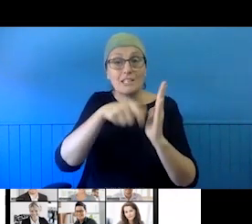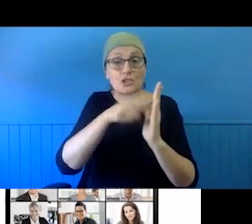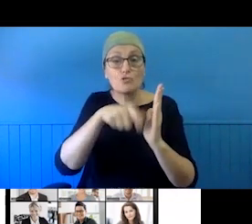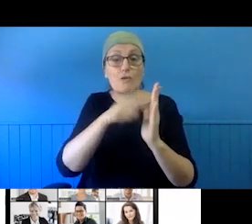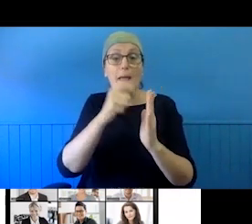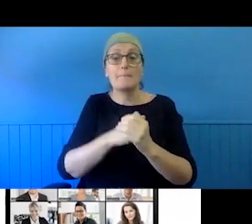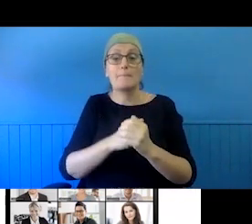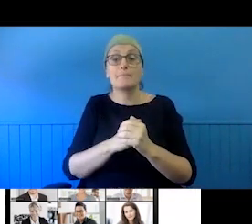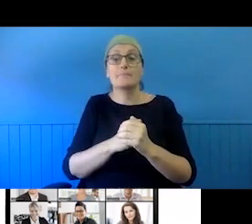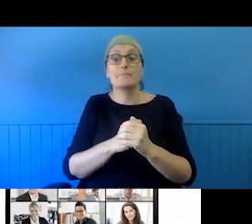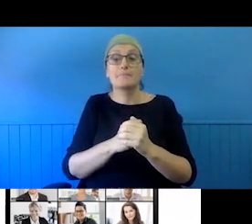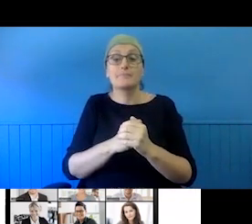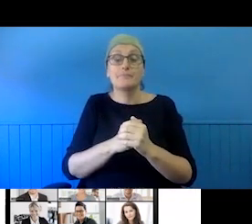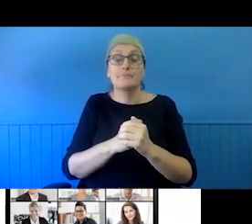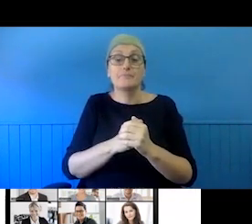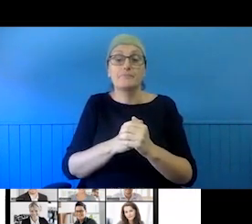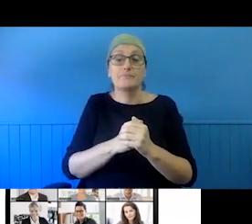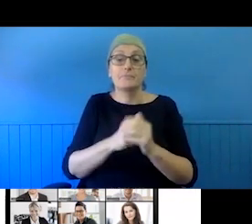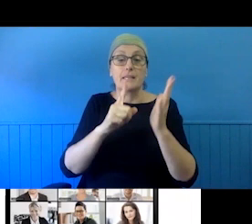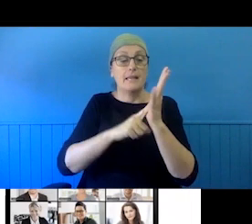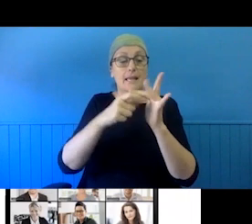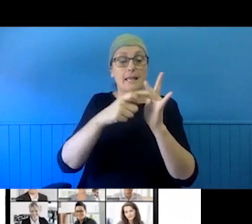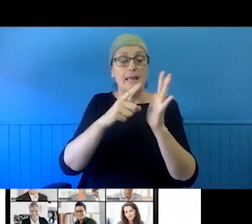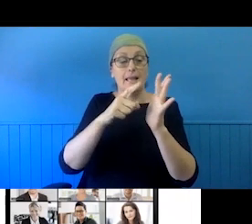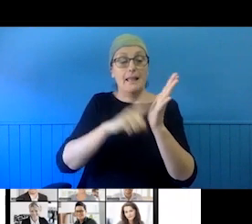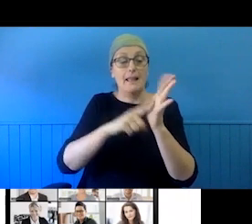Even things like Skype or Microsoft Teams or Houseparty, as lots of us